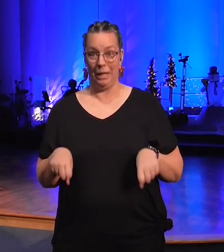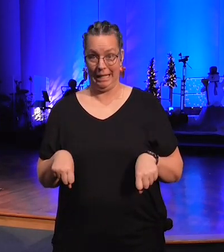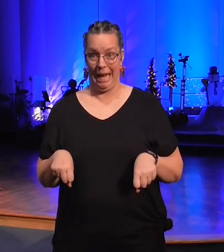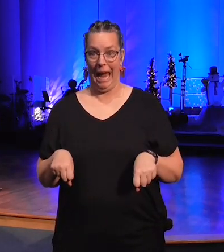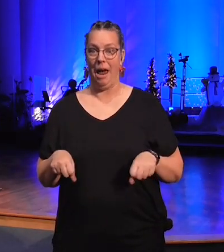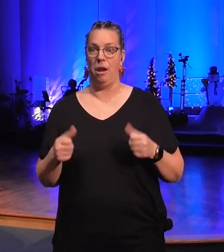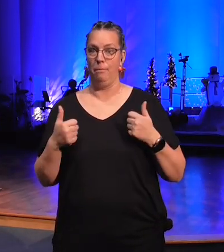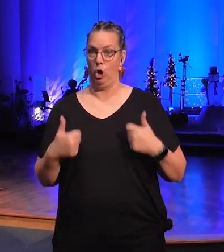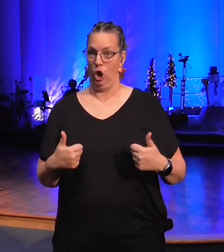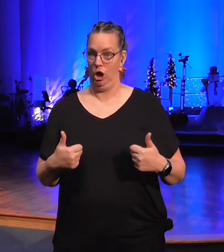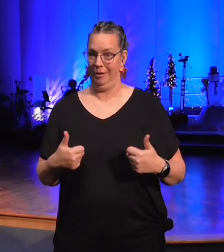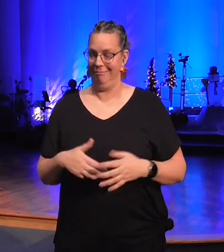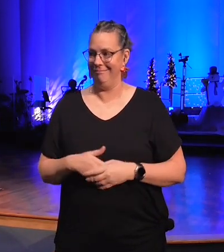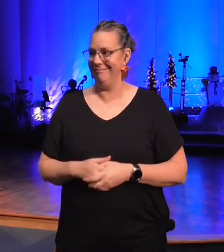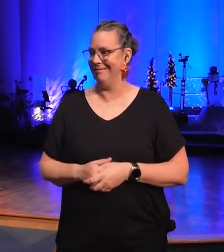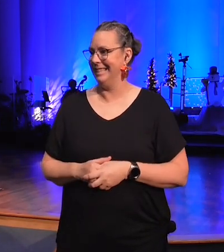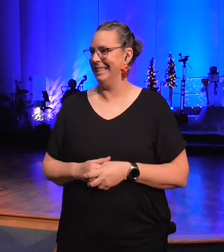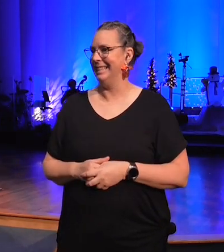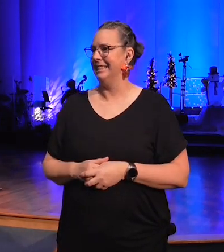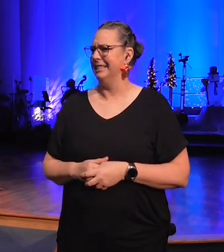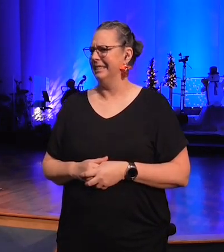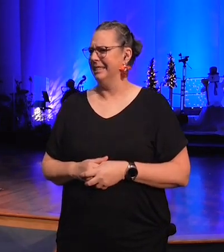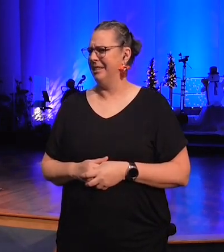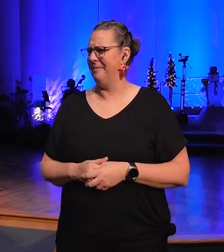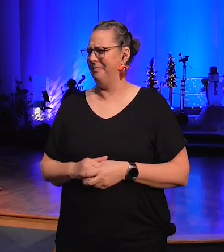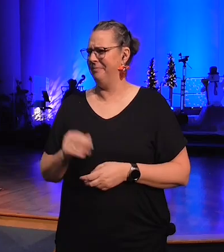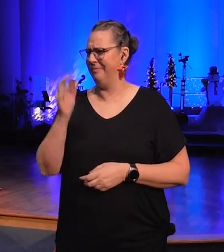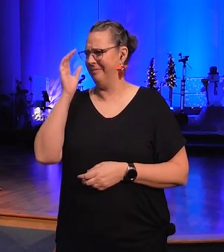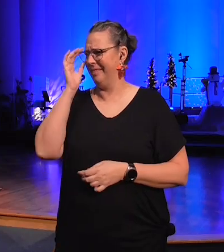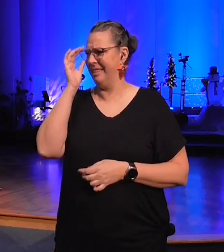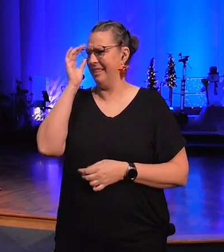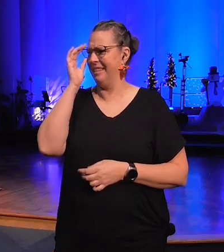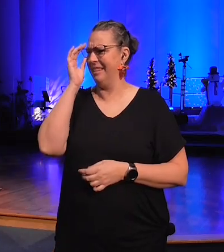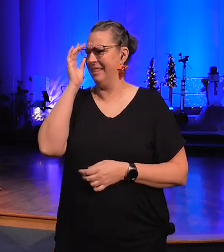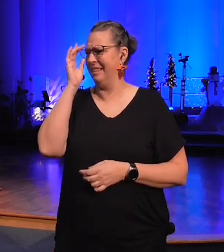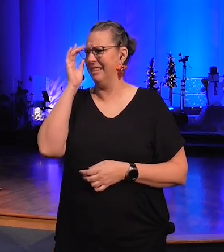you want to come forward and just gather around right here I am totally good with